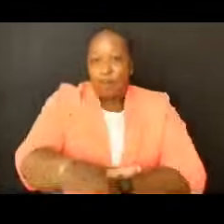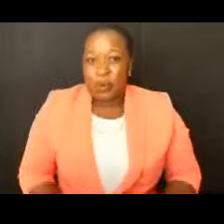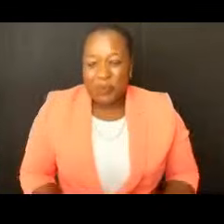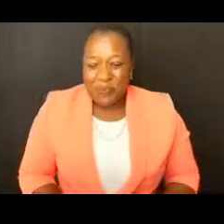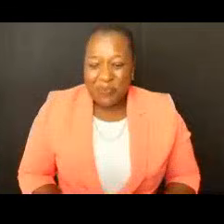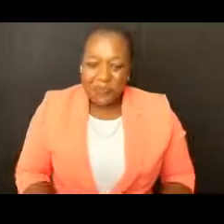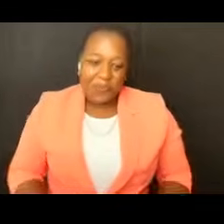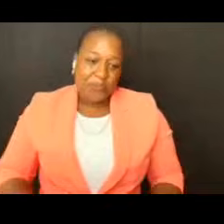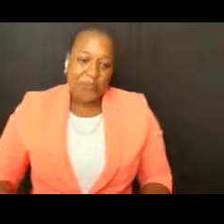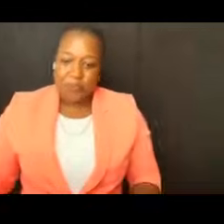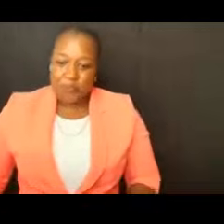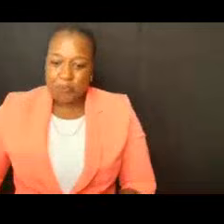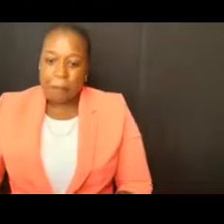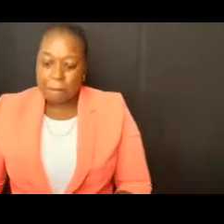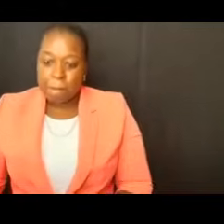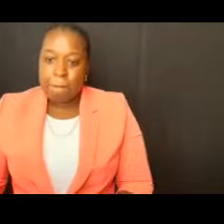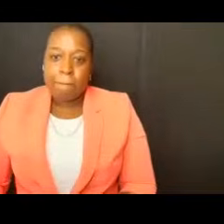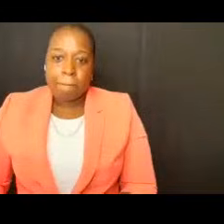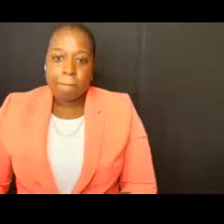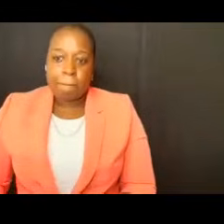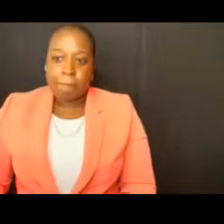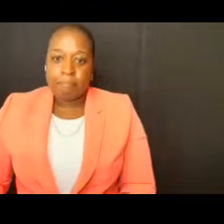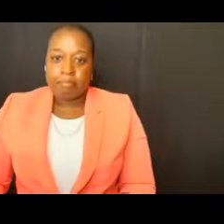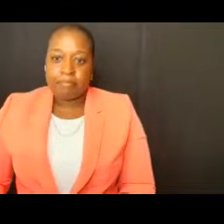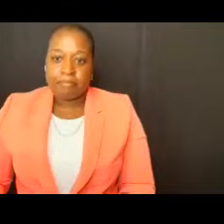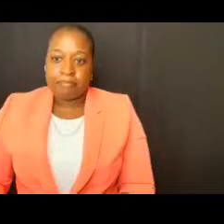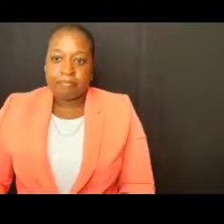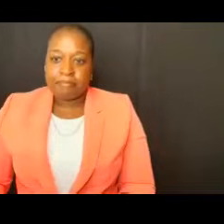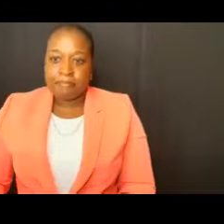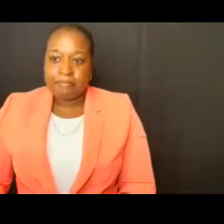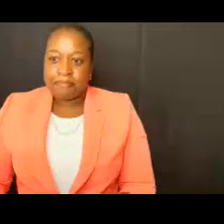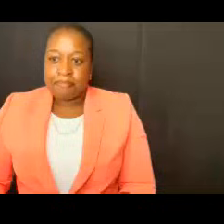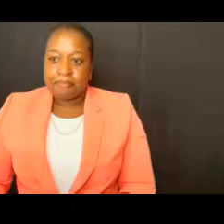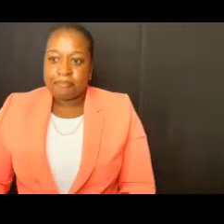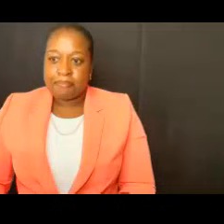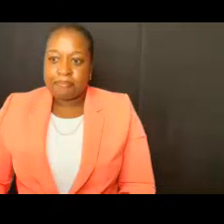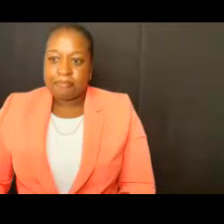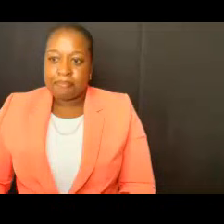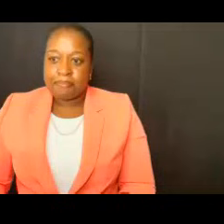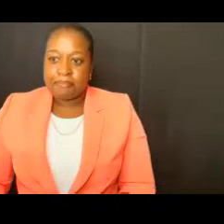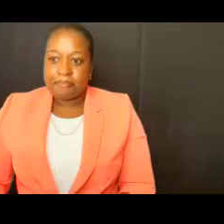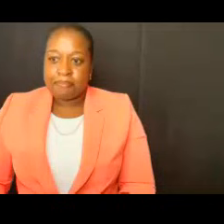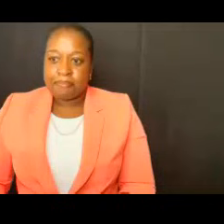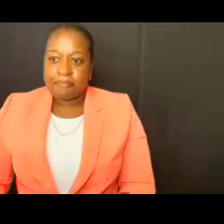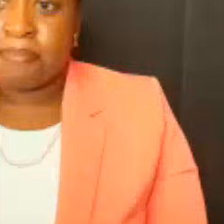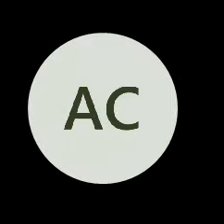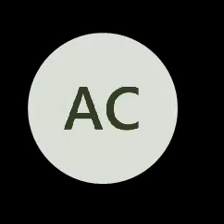Jonathan Green: